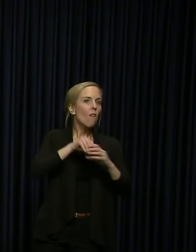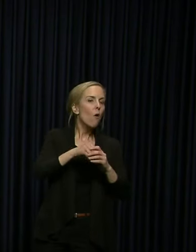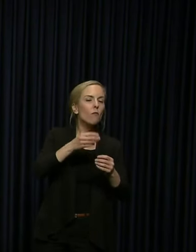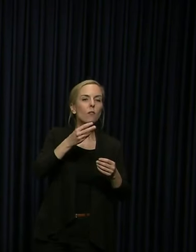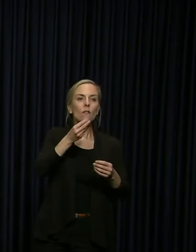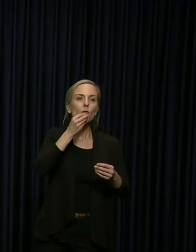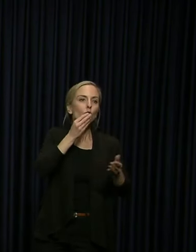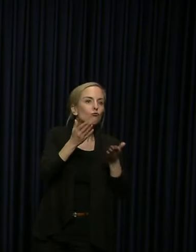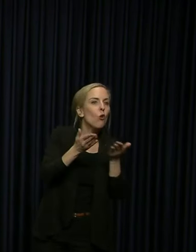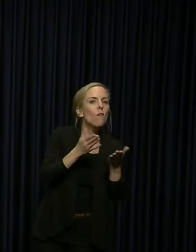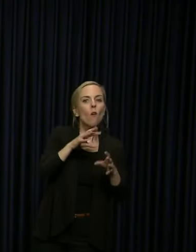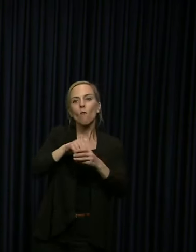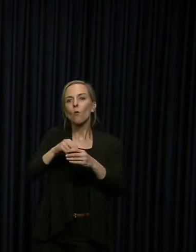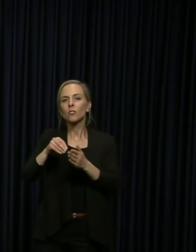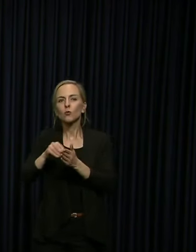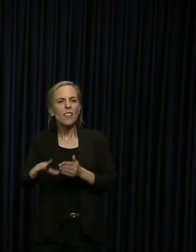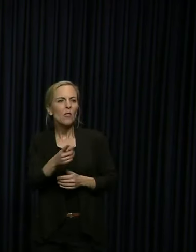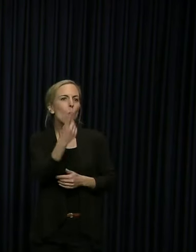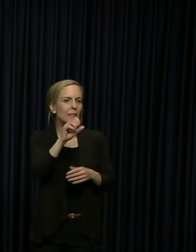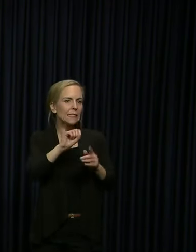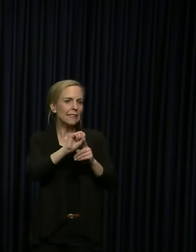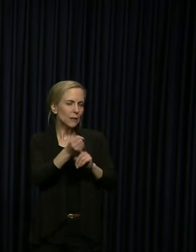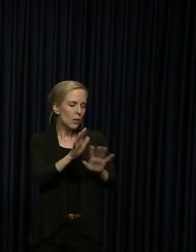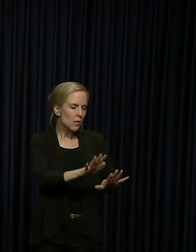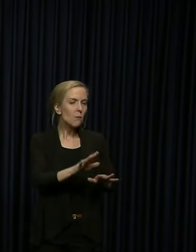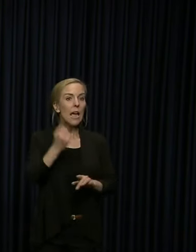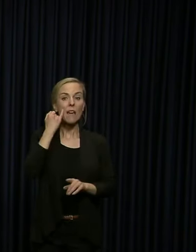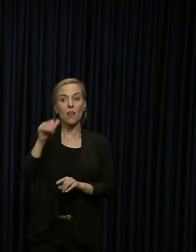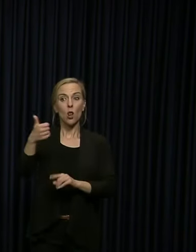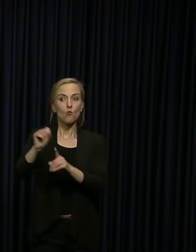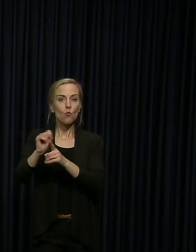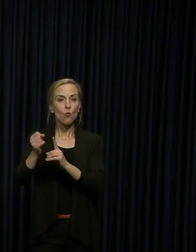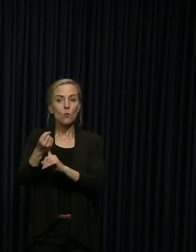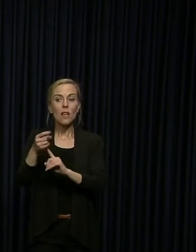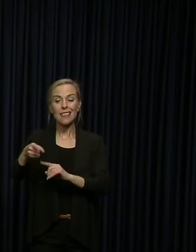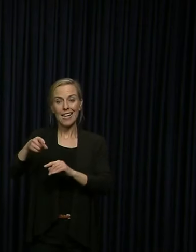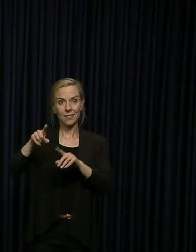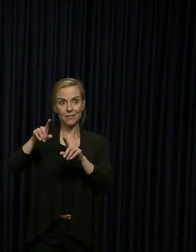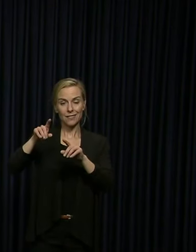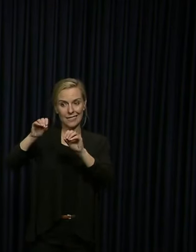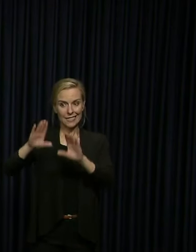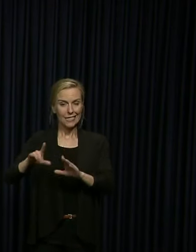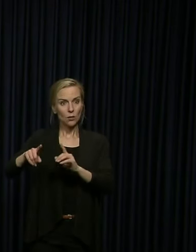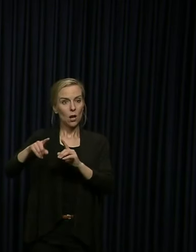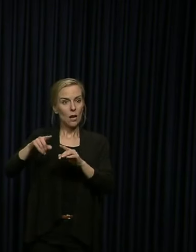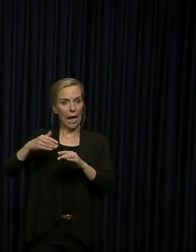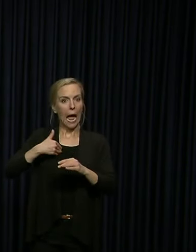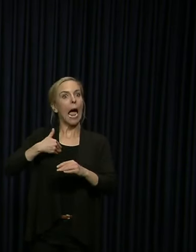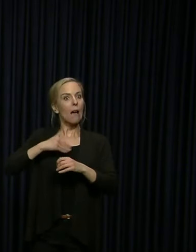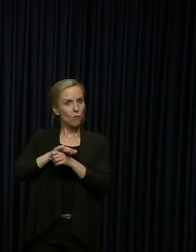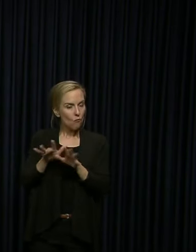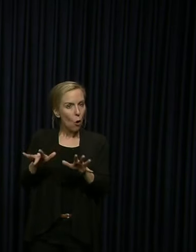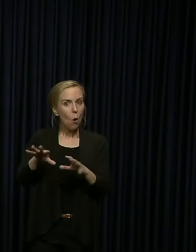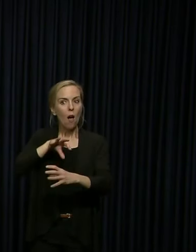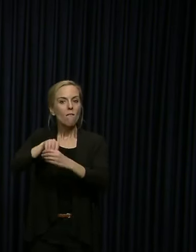INDIVIDUALLY PICK THINGS AND UP HAND THEM OUT, THE BET. JUST KEEP THING OF THE DIFFERENT WAYS WE CAN BETTER PROTECT ONE